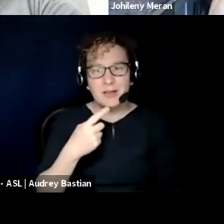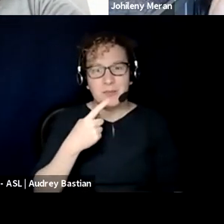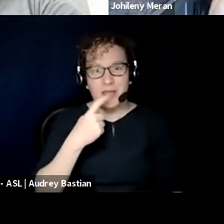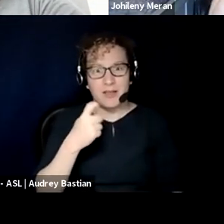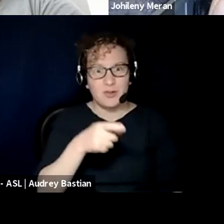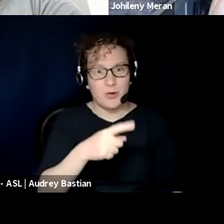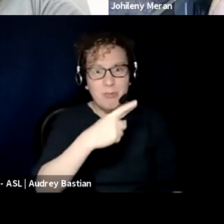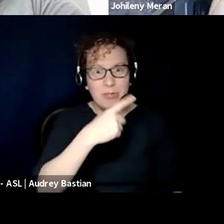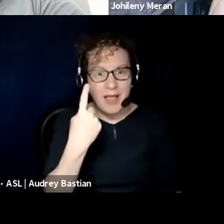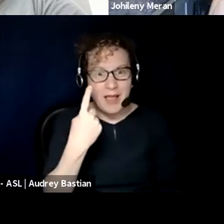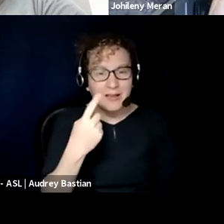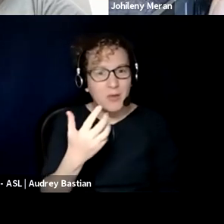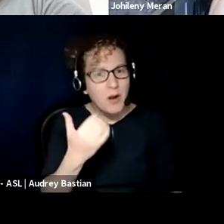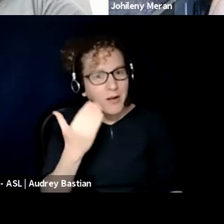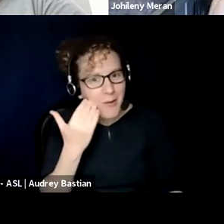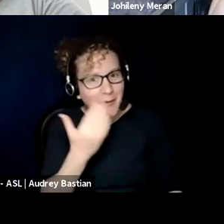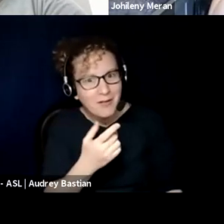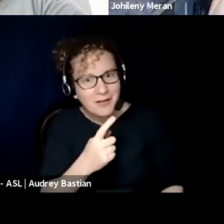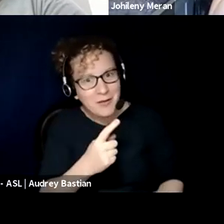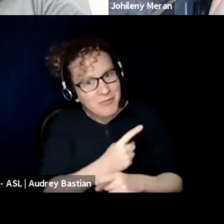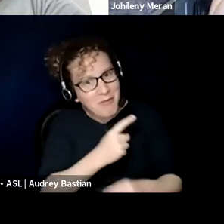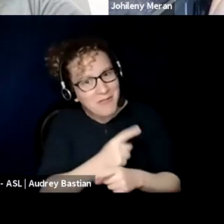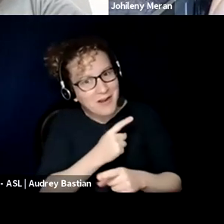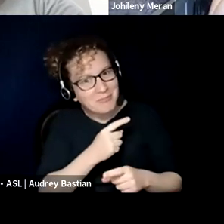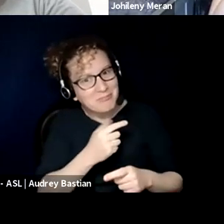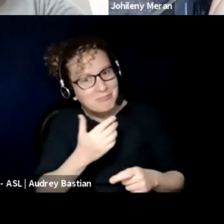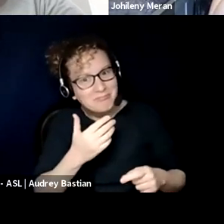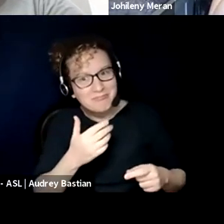and they want to know. And so they will ask you how many tablespoons